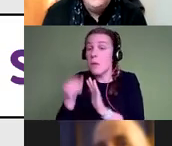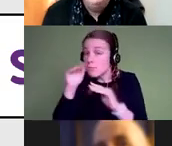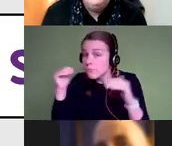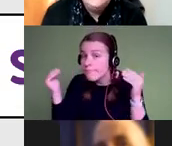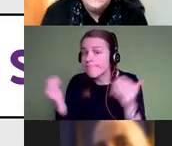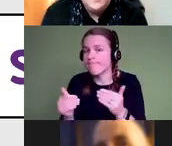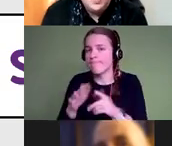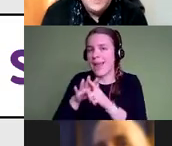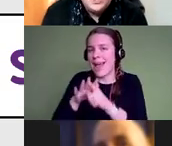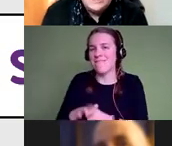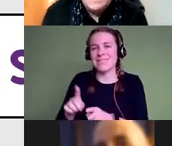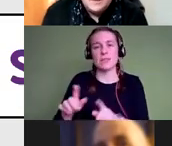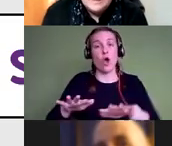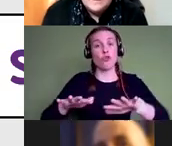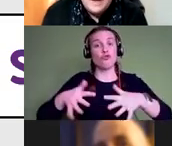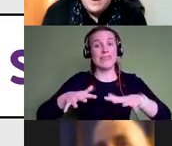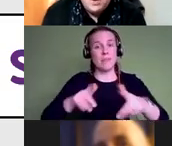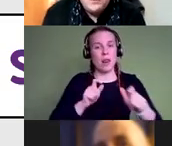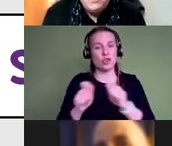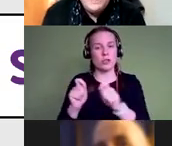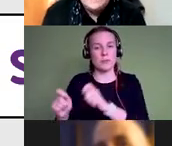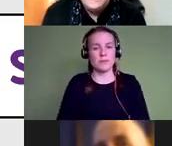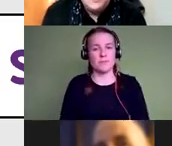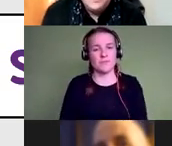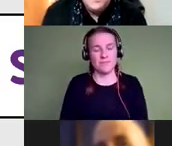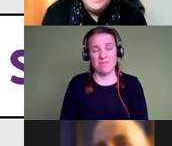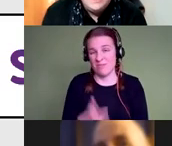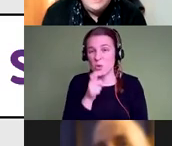access to somewhere and the use of buildings predominantly. While the disability